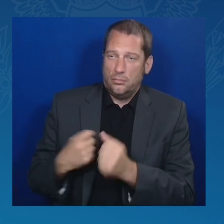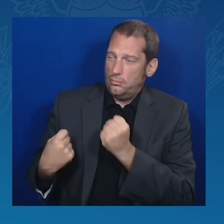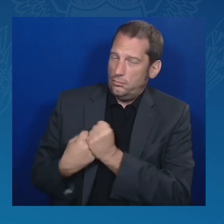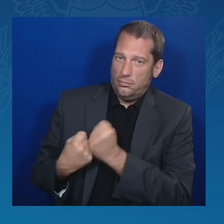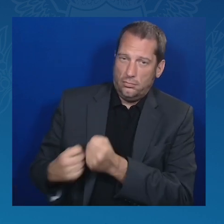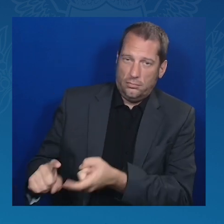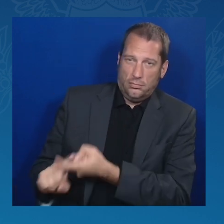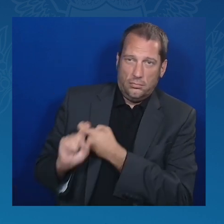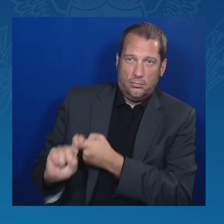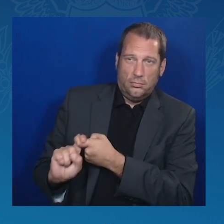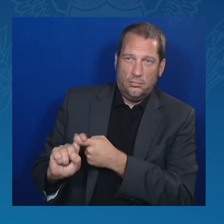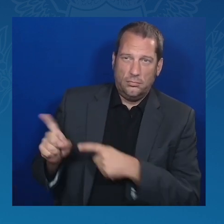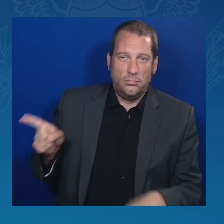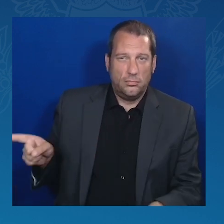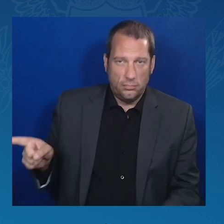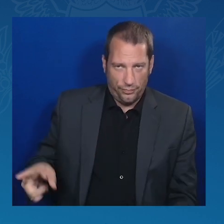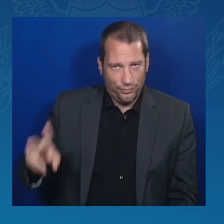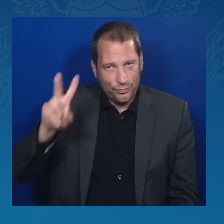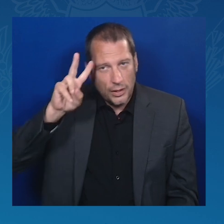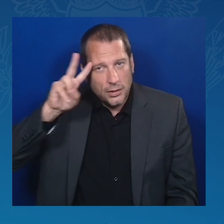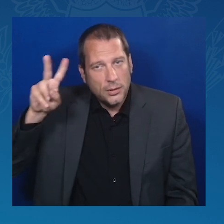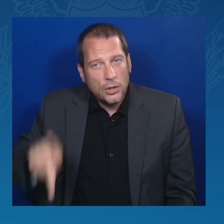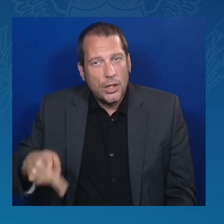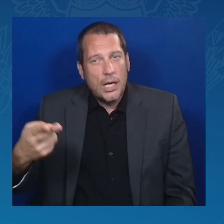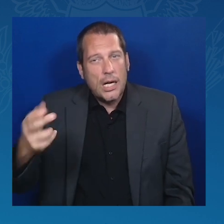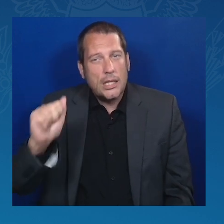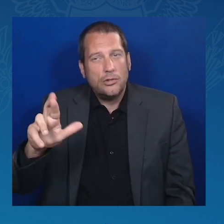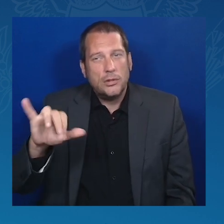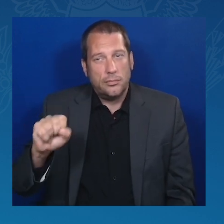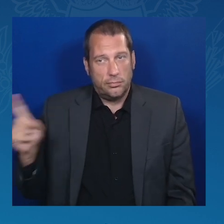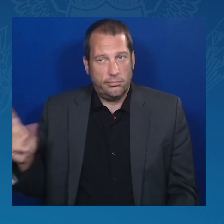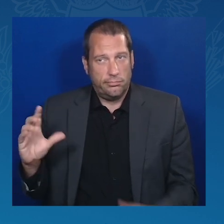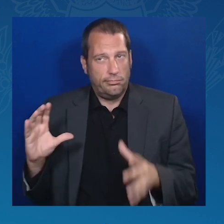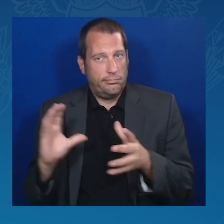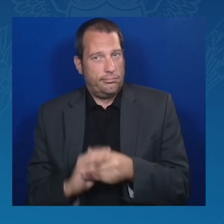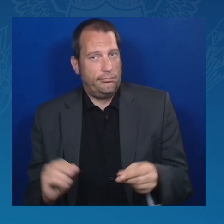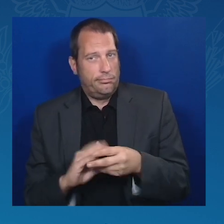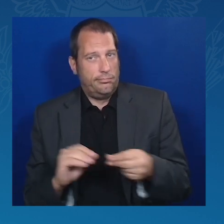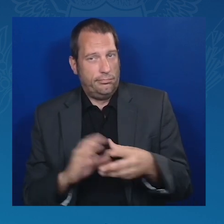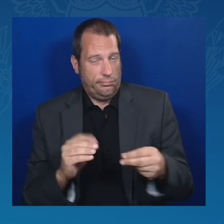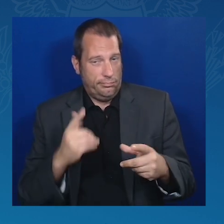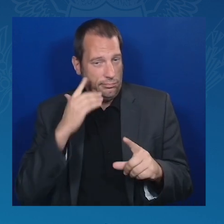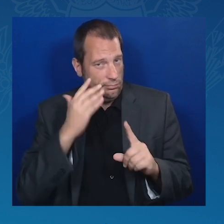She told my story on what would have been the 50th anniversary of Roe v Wade in January of 2023.